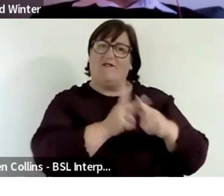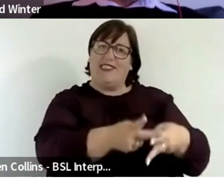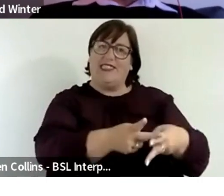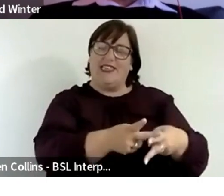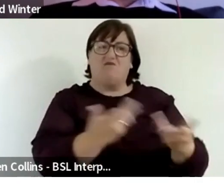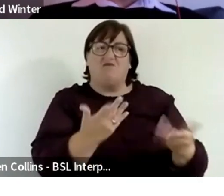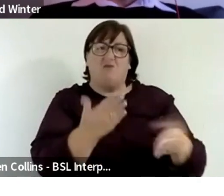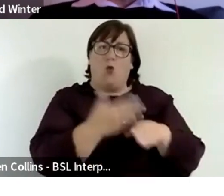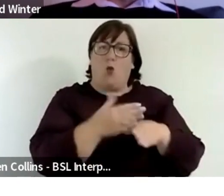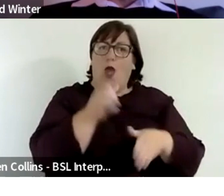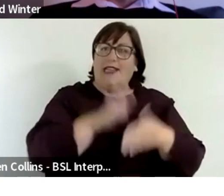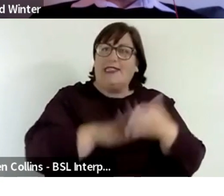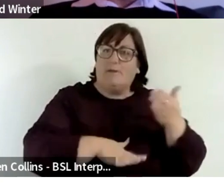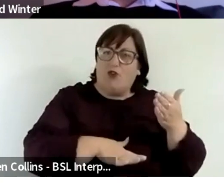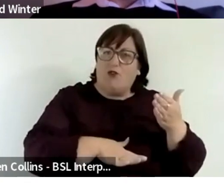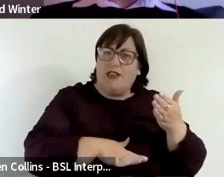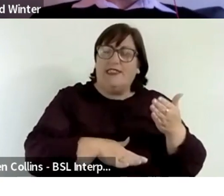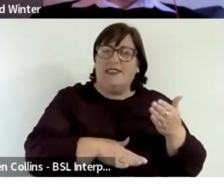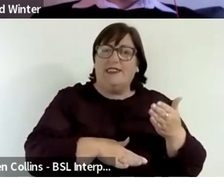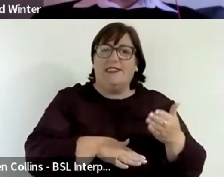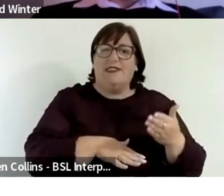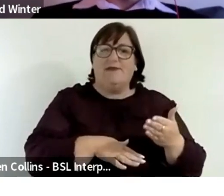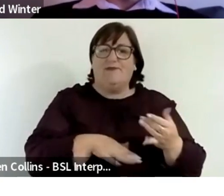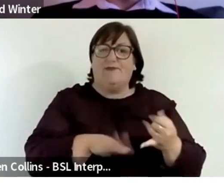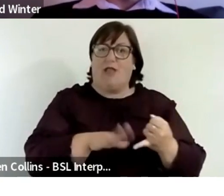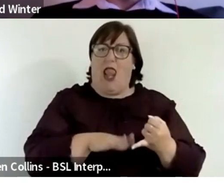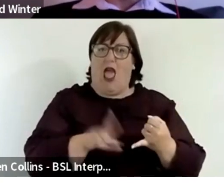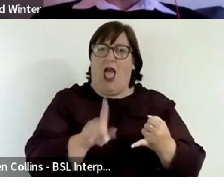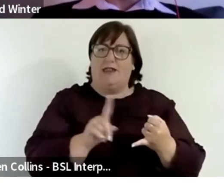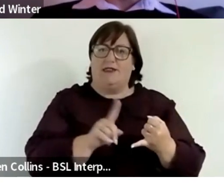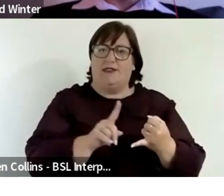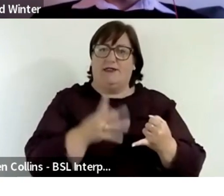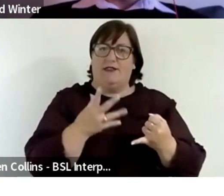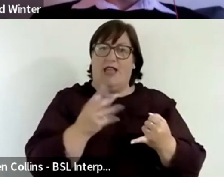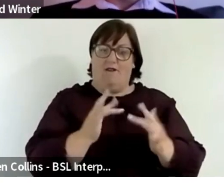We have resources on-line teachers can use during lessons on HS2.